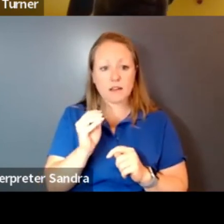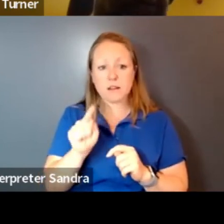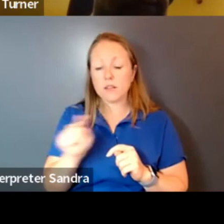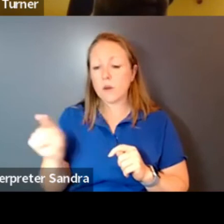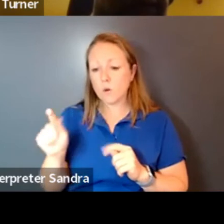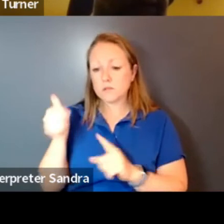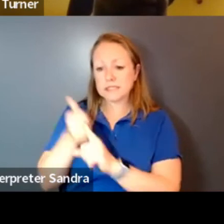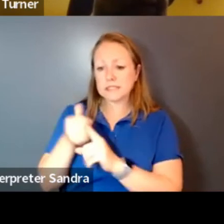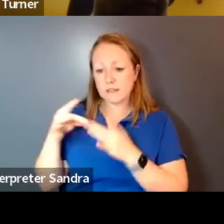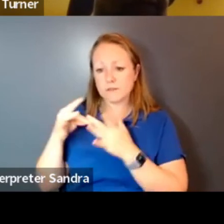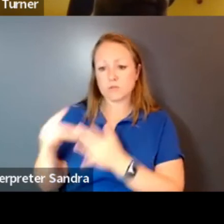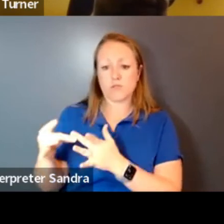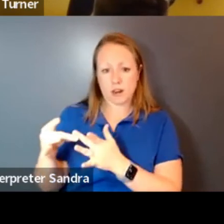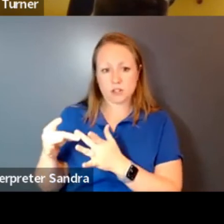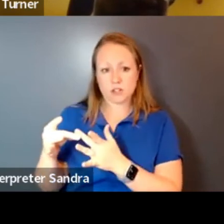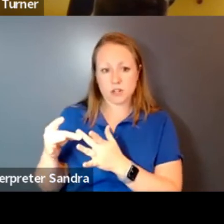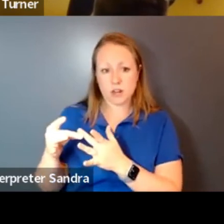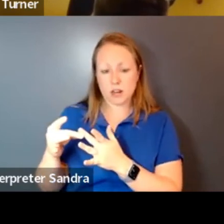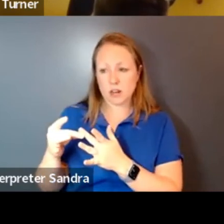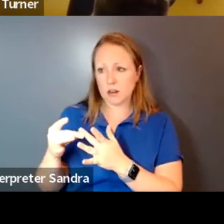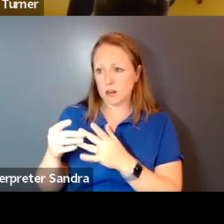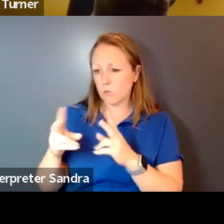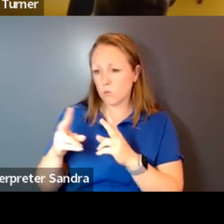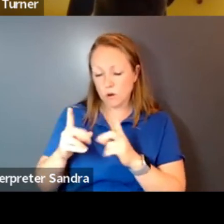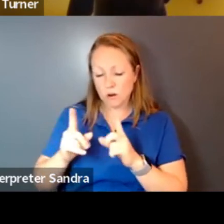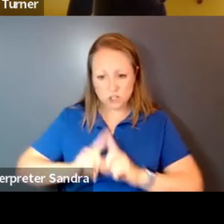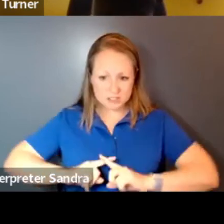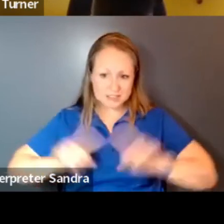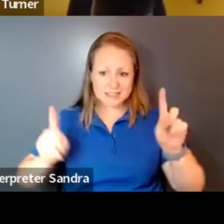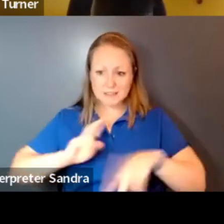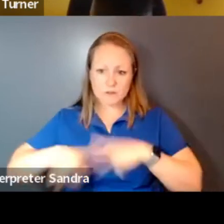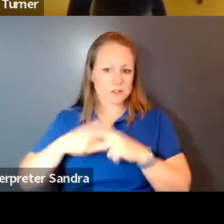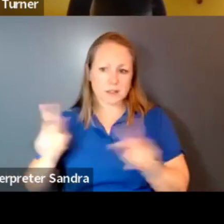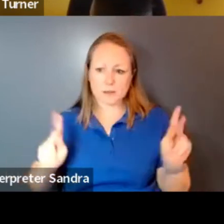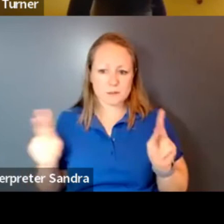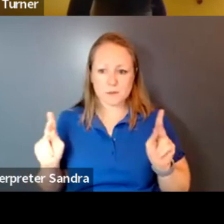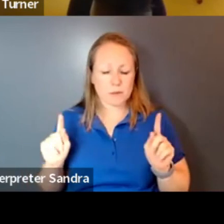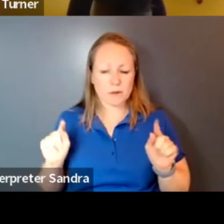direction ones were just so completely different people. And I don't think it would be